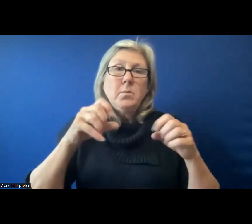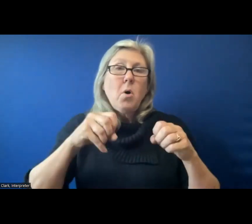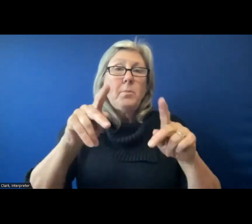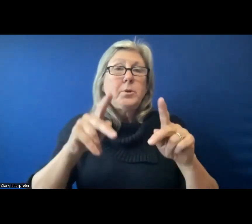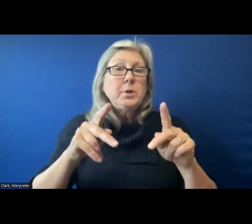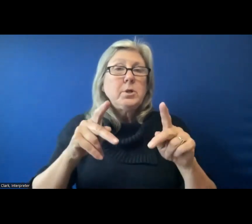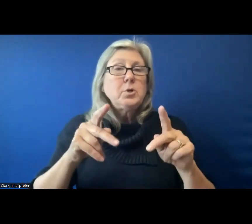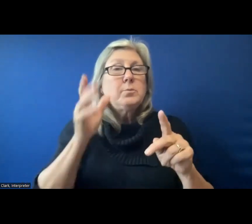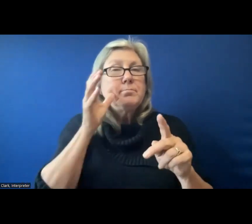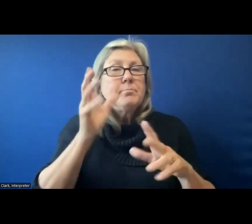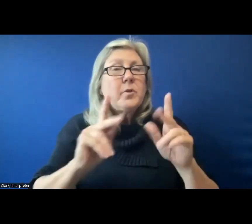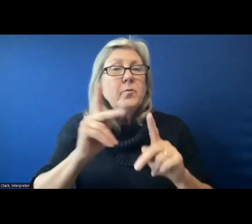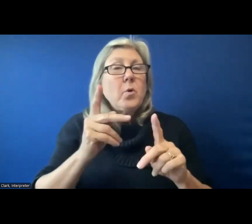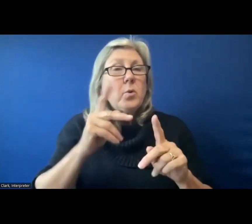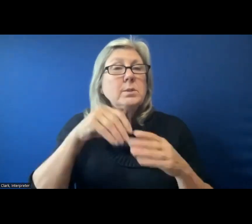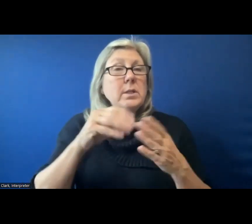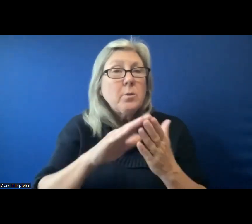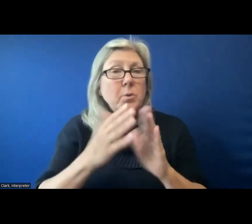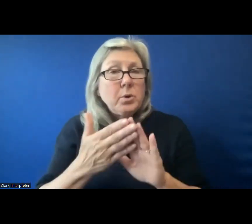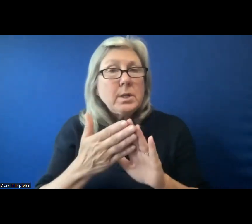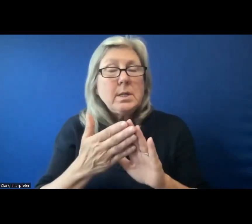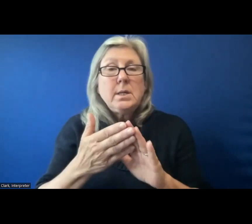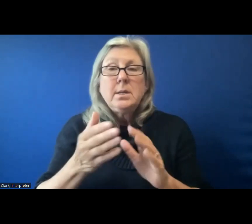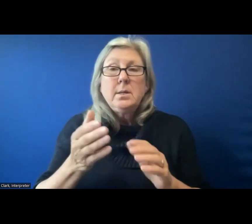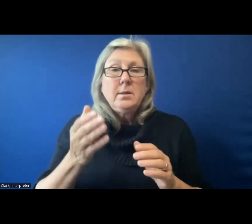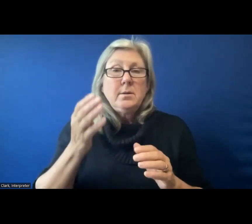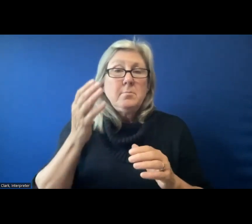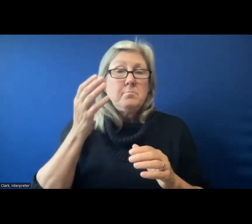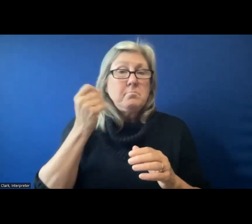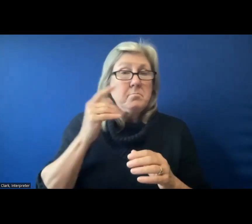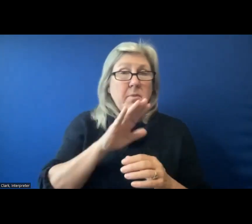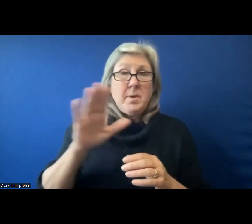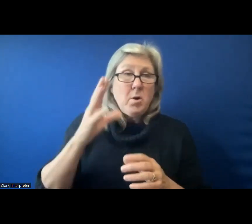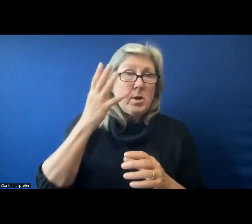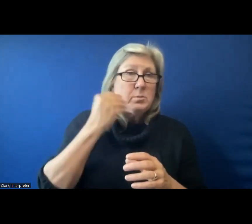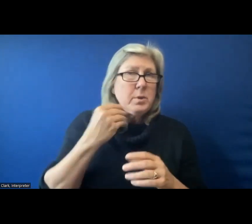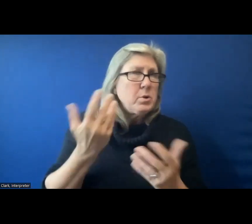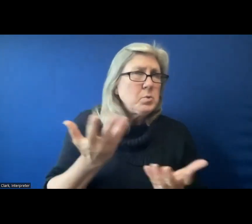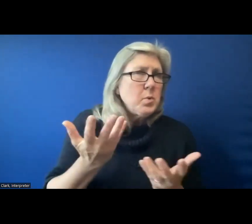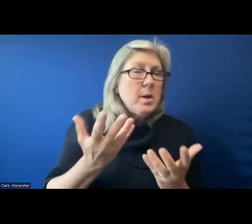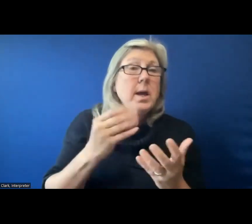from folks in the community, to hear what their experiences have been and to share stories.